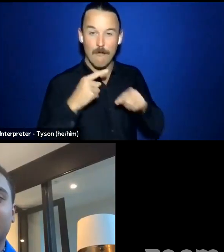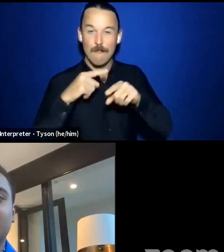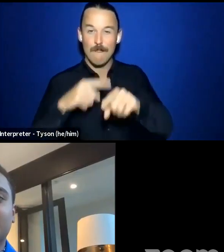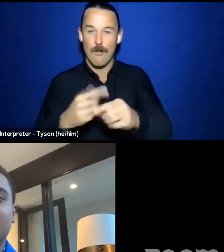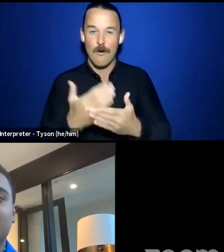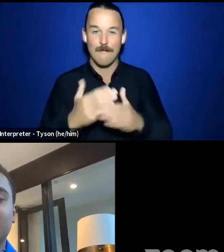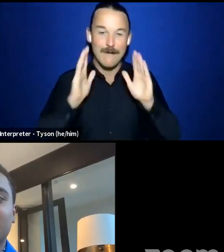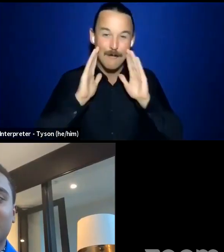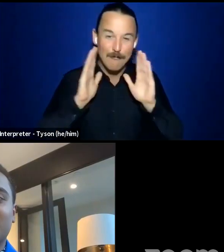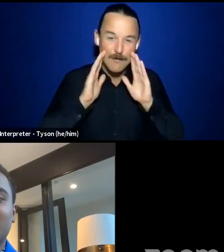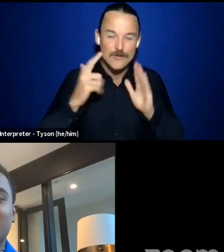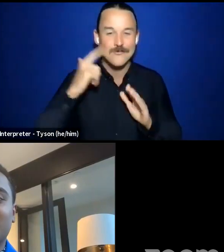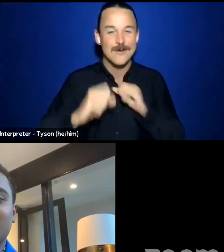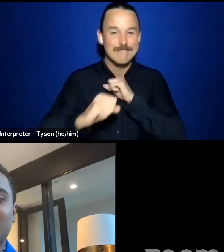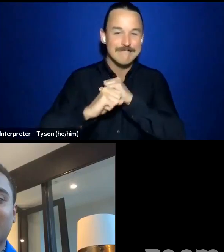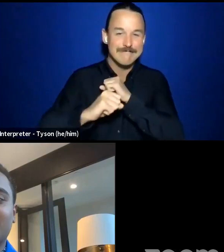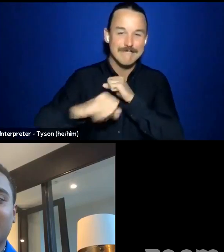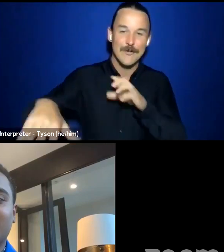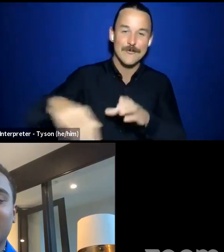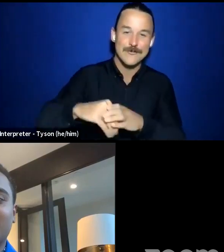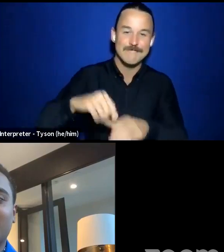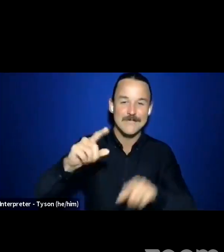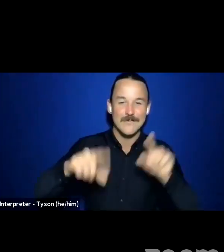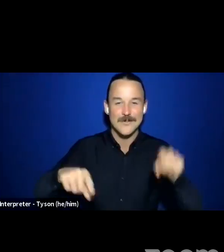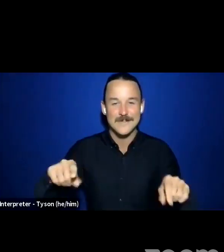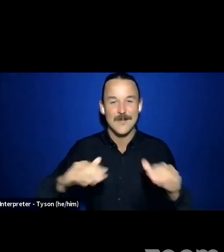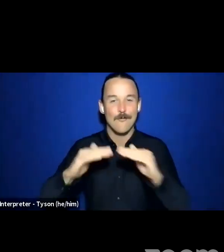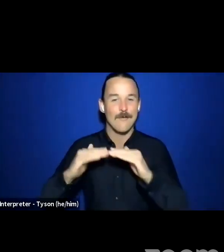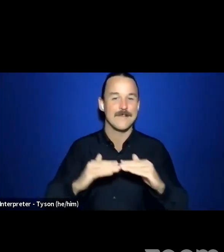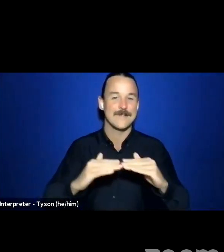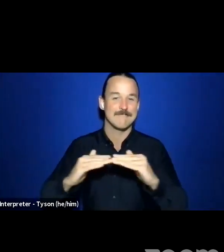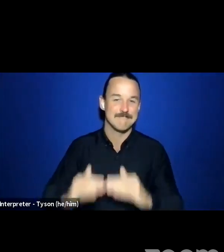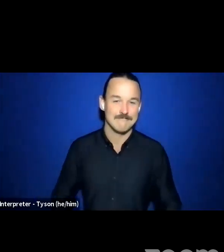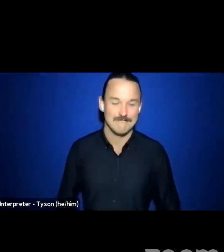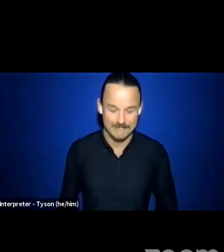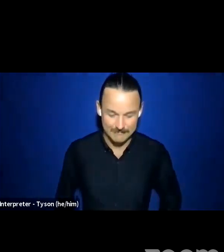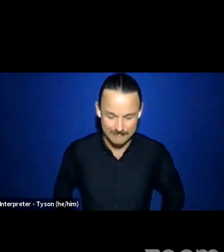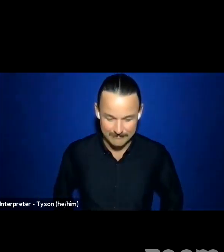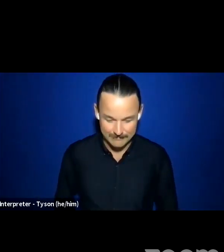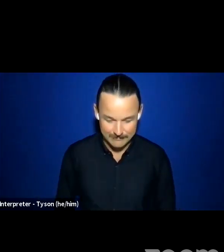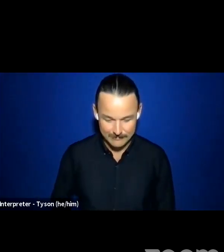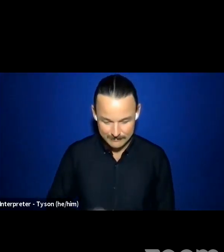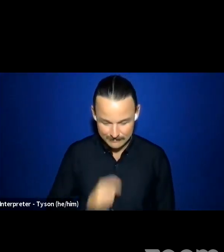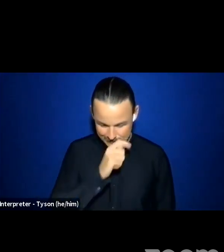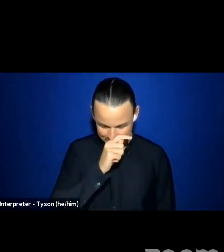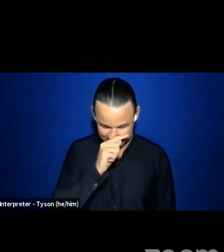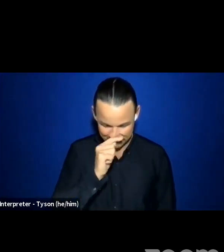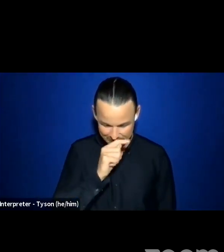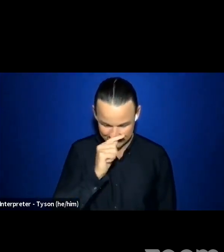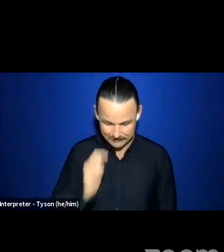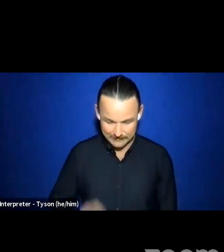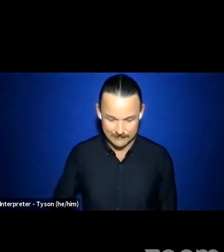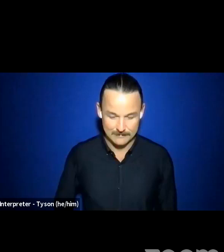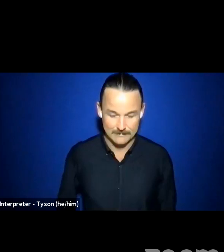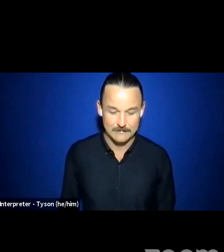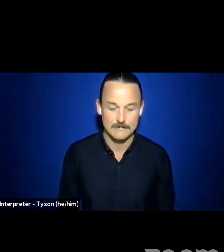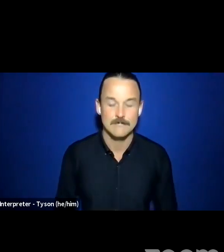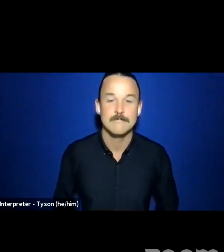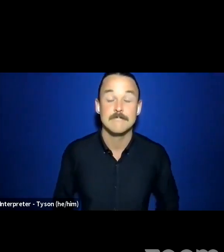a large social media following to promote inclusion diversity and equality. y for all thank for all. Thank you, Elvis.